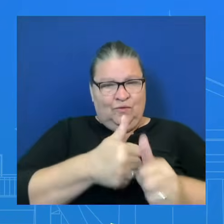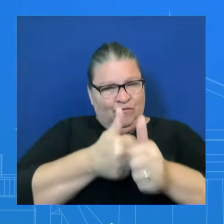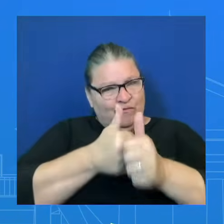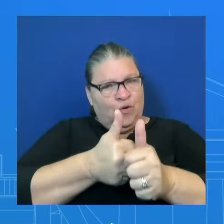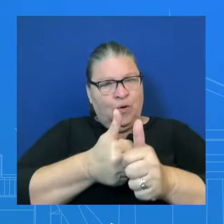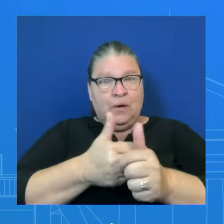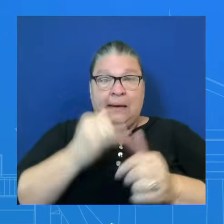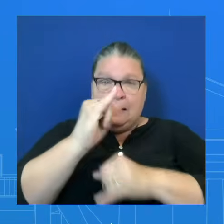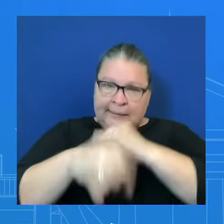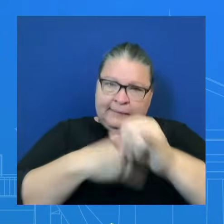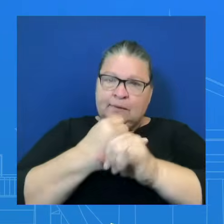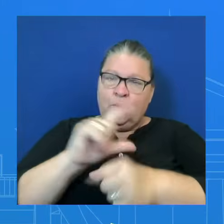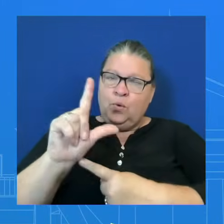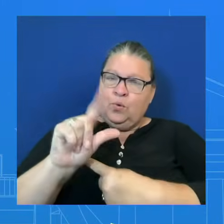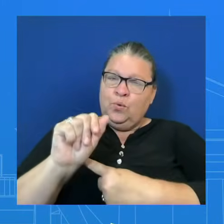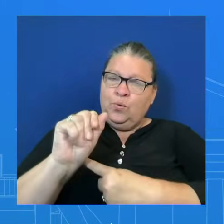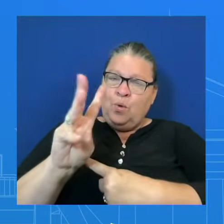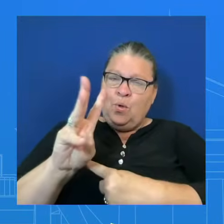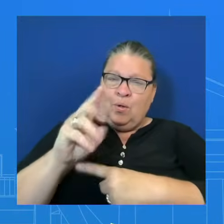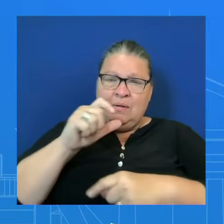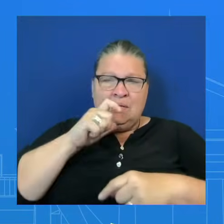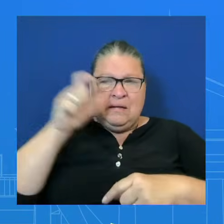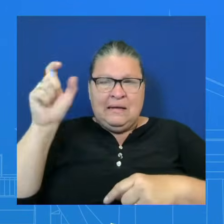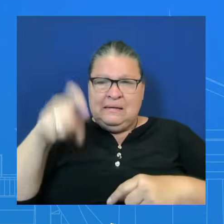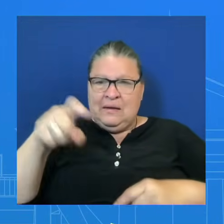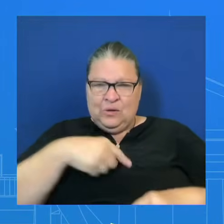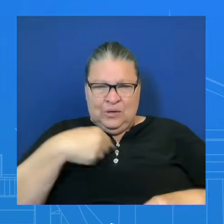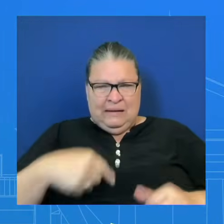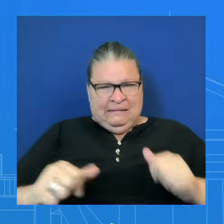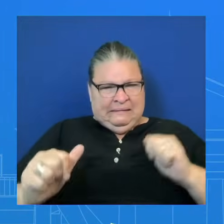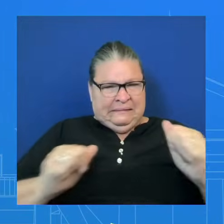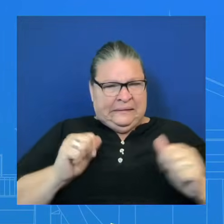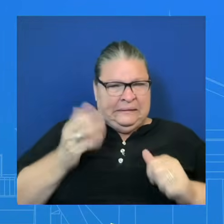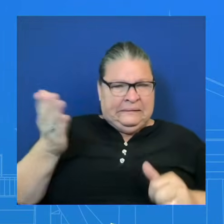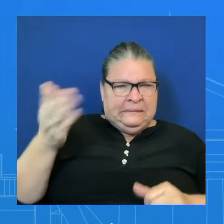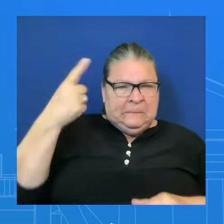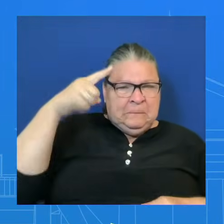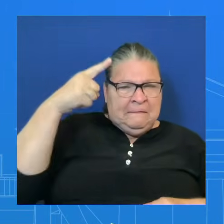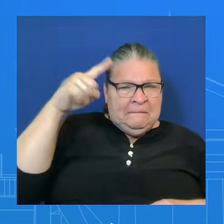to act as aggressively as they did. It won't be long before somebody gets hurt.